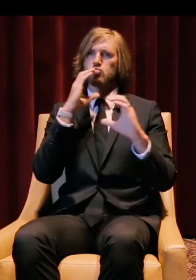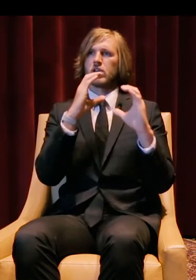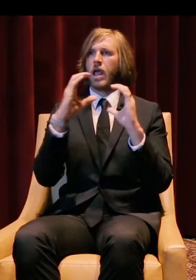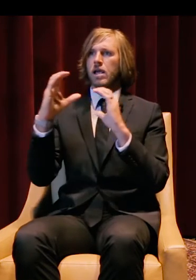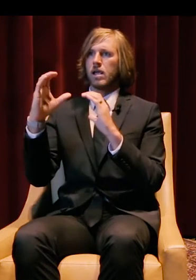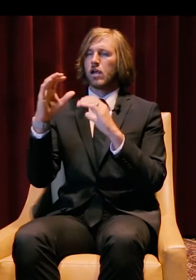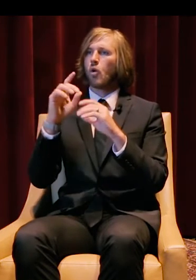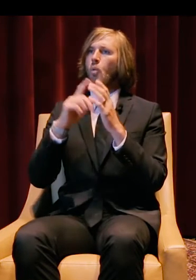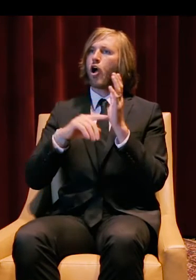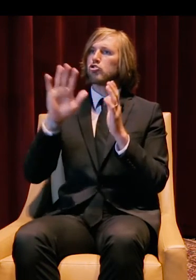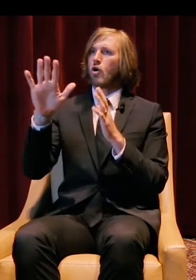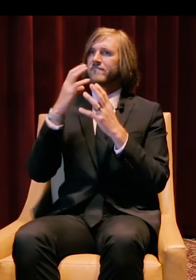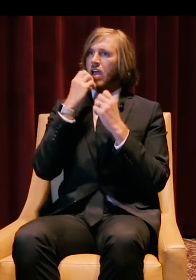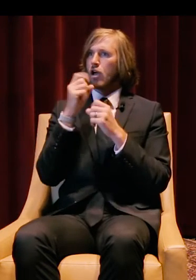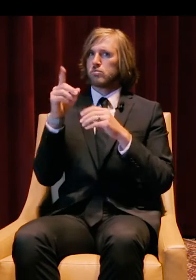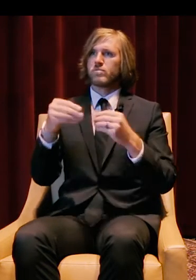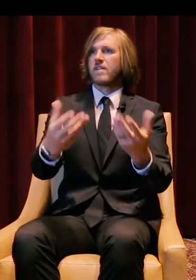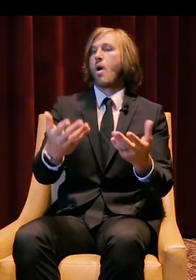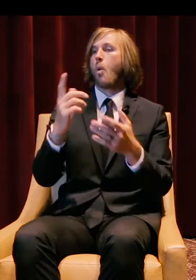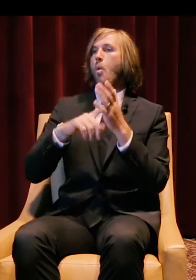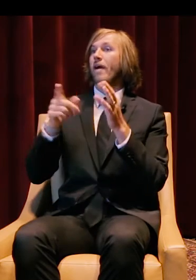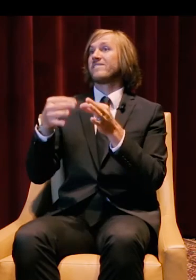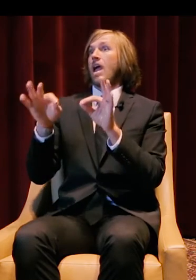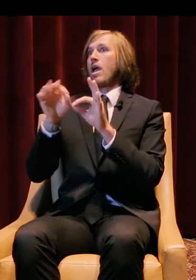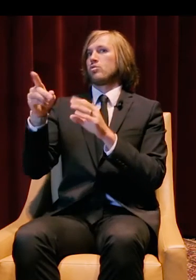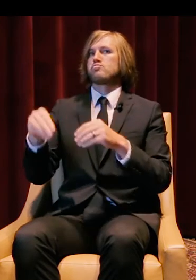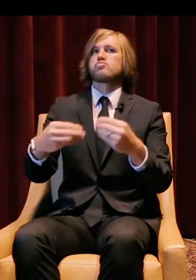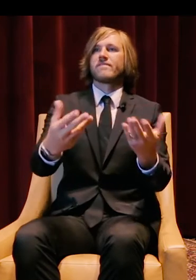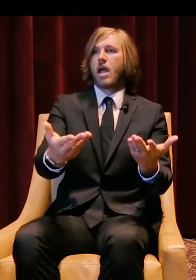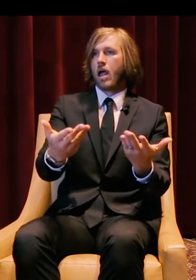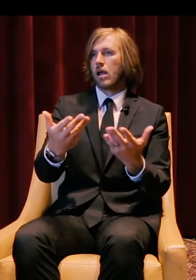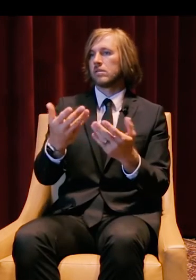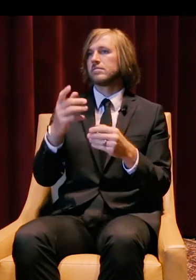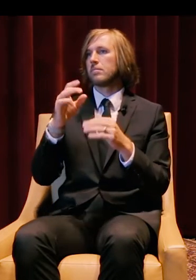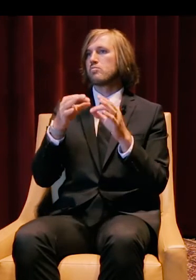the value that you provide them, or your value proposition, not so much in a